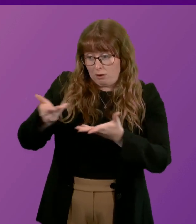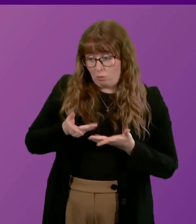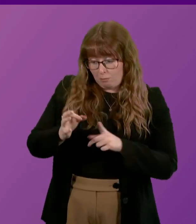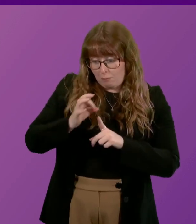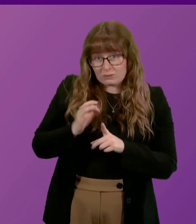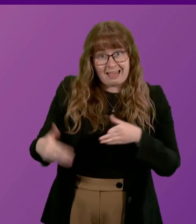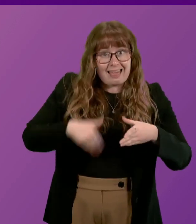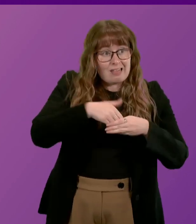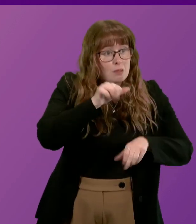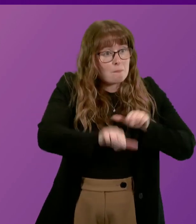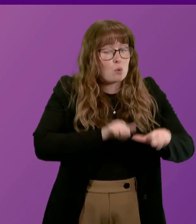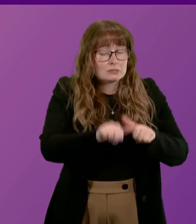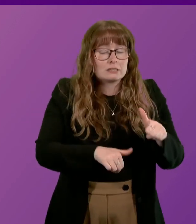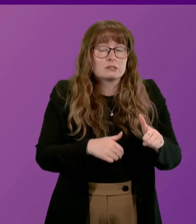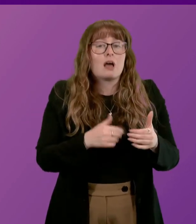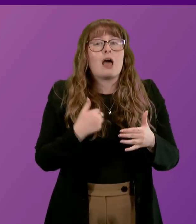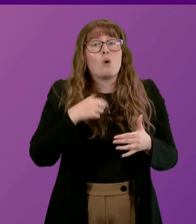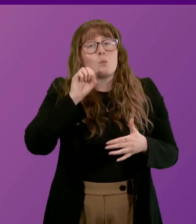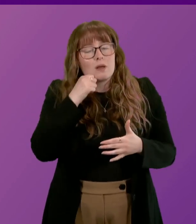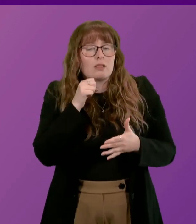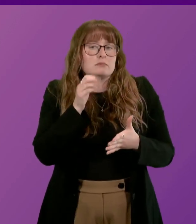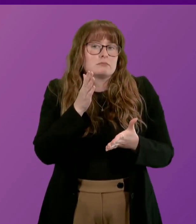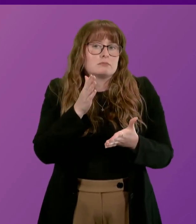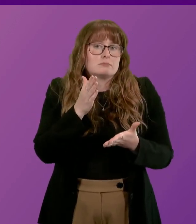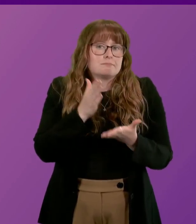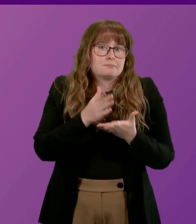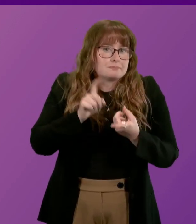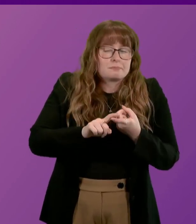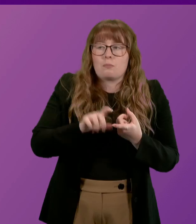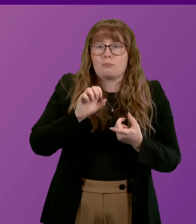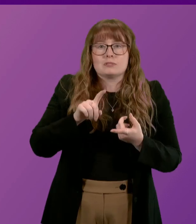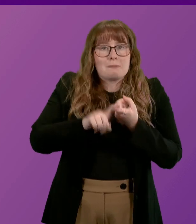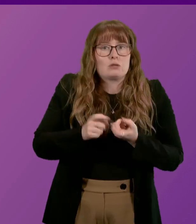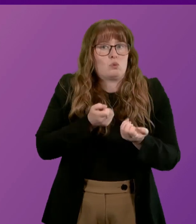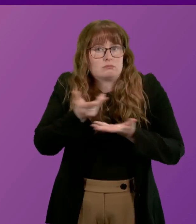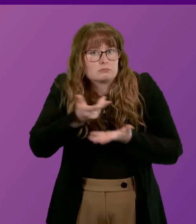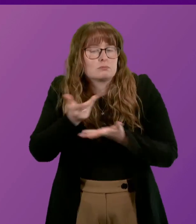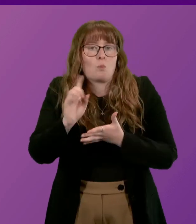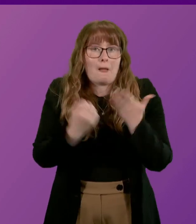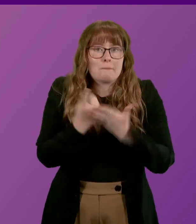of that process, so it will be the subject of dialogue as part of the consultation.